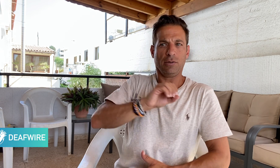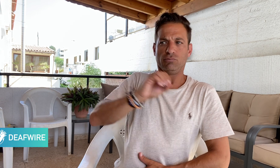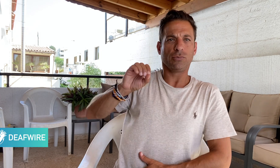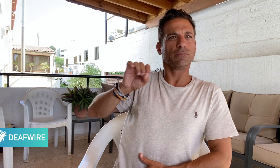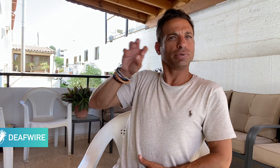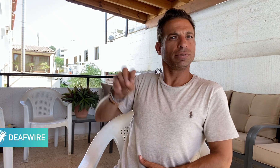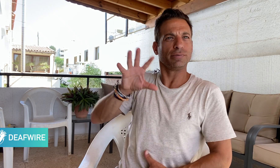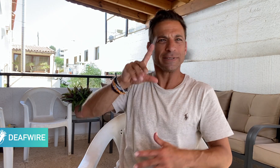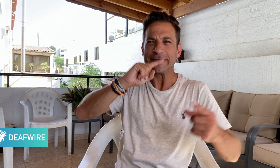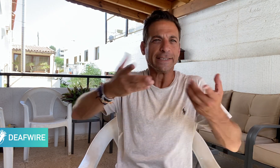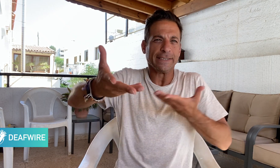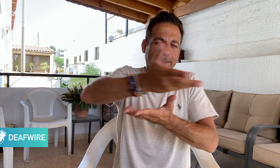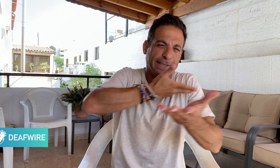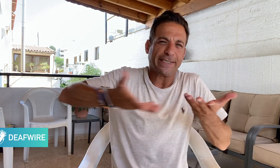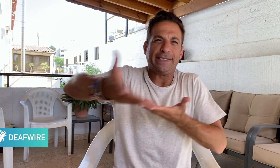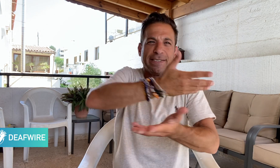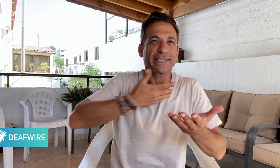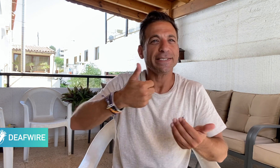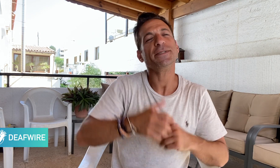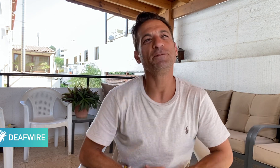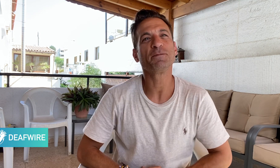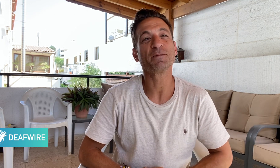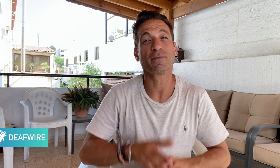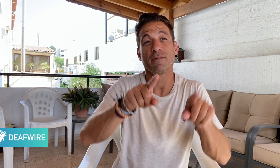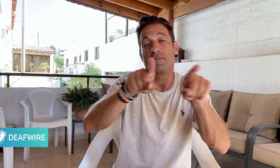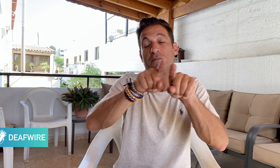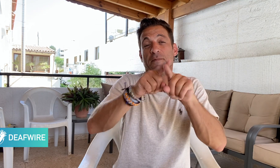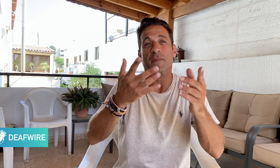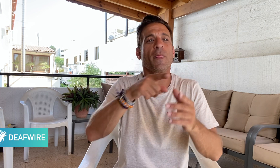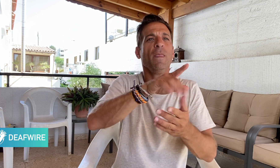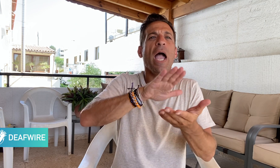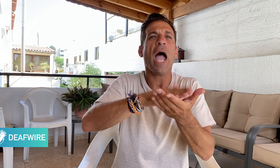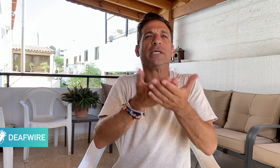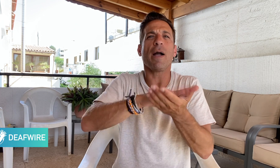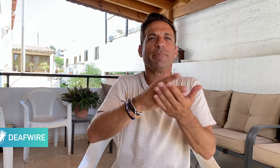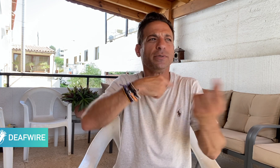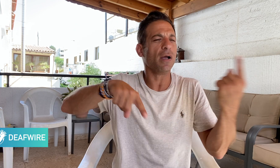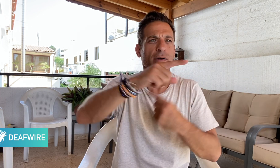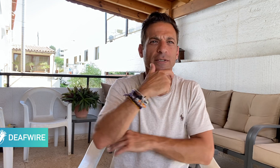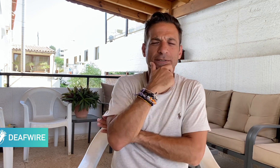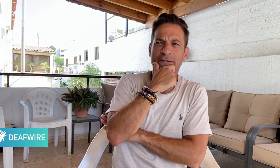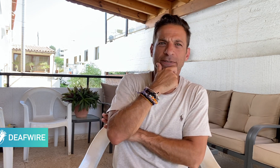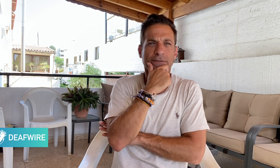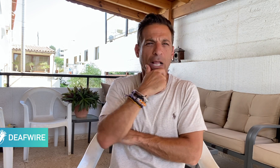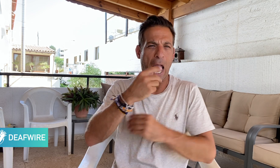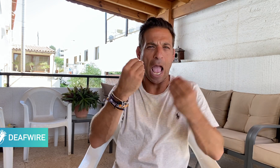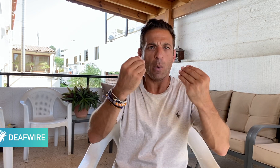duration of individual interpretations, and how to optimize